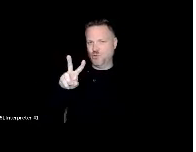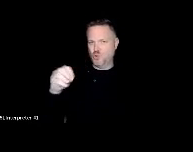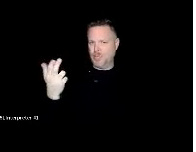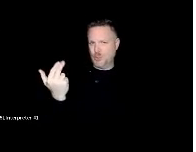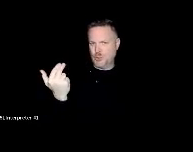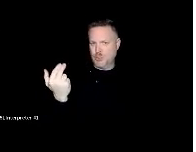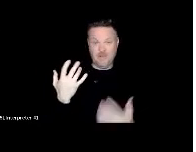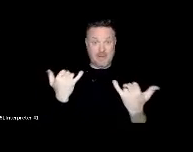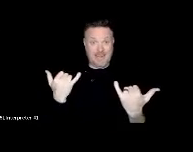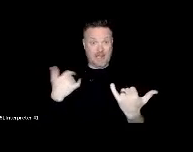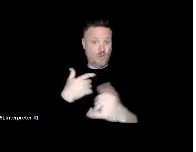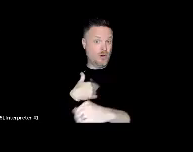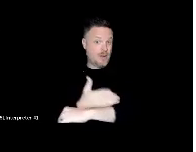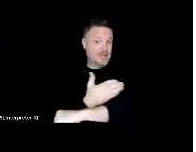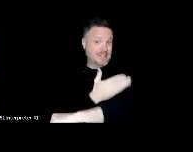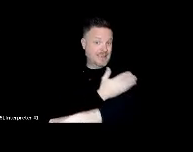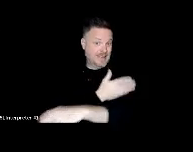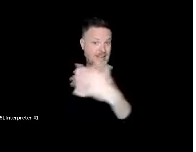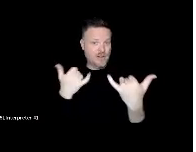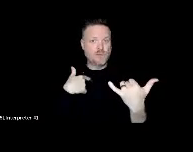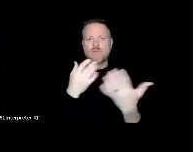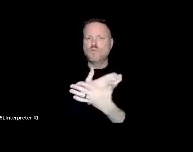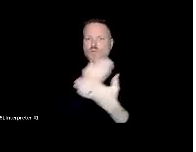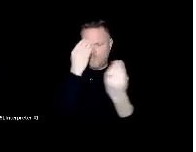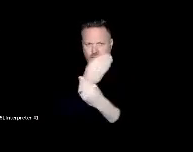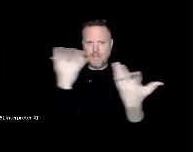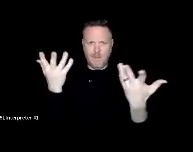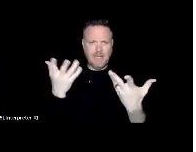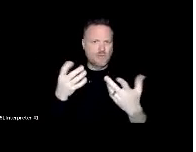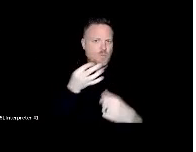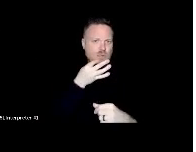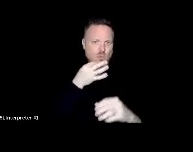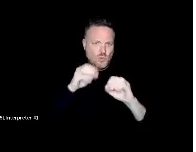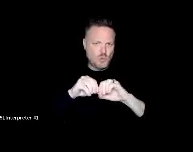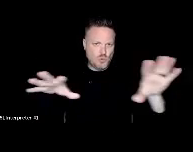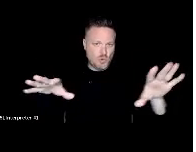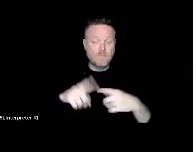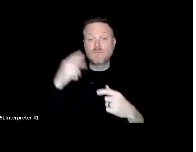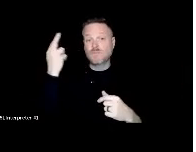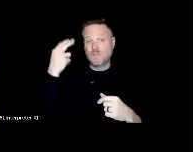now. So there will be new information on this. But the reason for the American academy of pediatrics